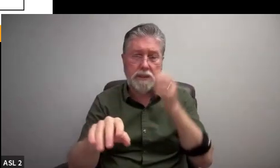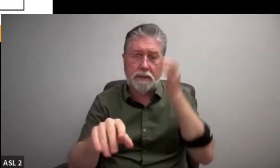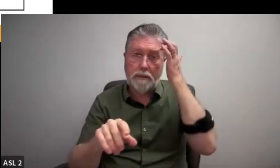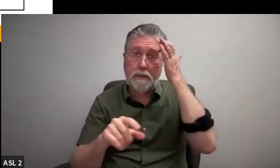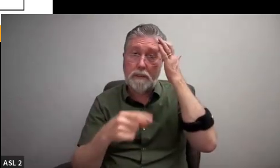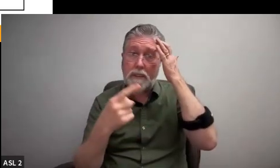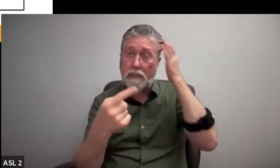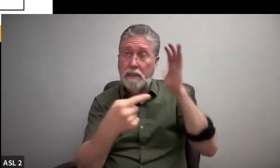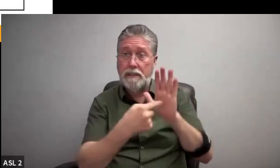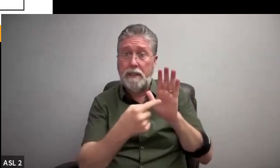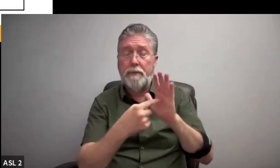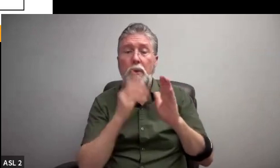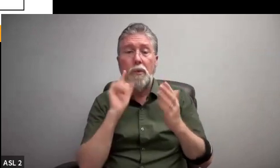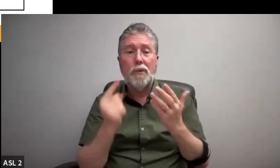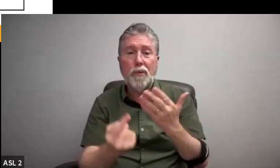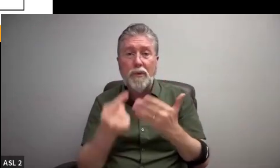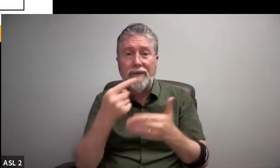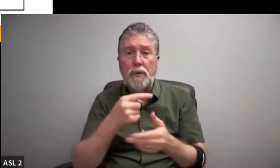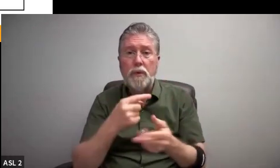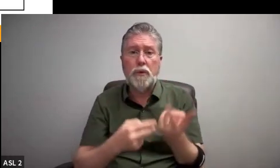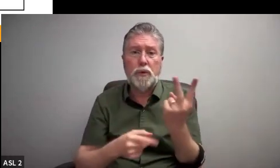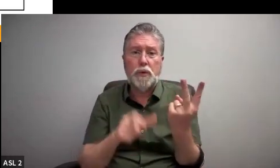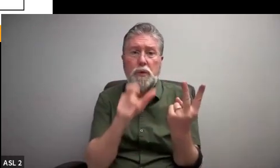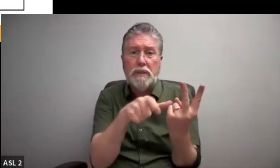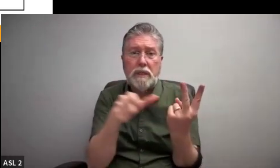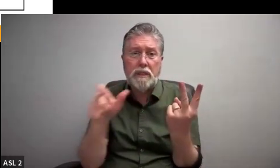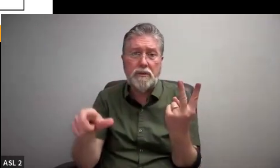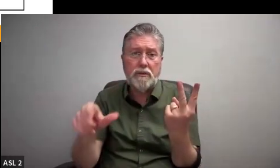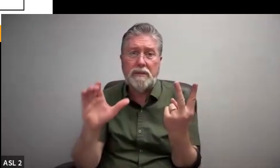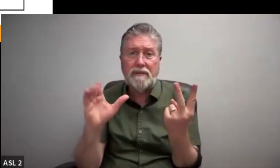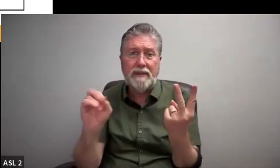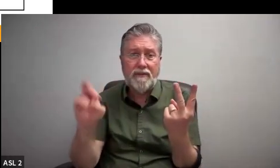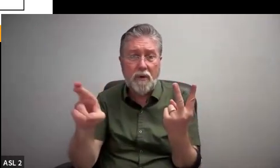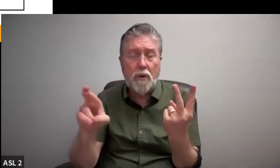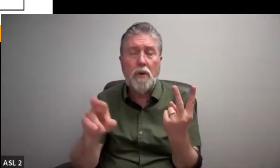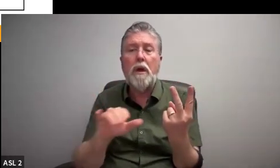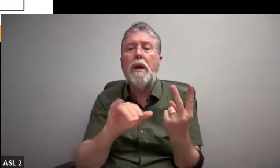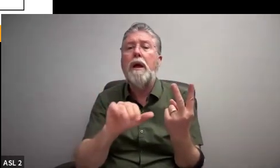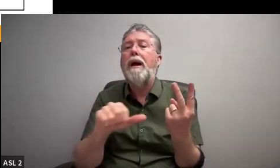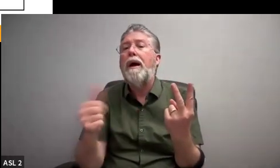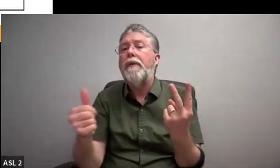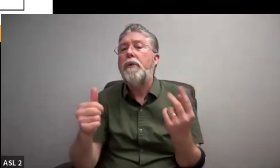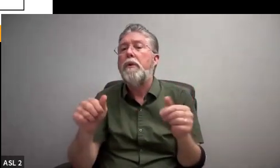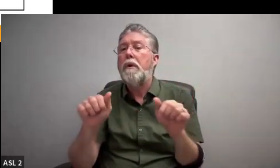they're going to review these two sections of the CFR as well as other applicable state